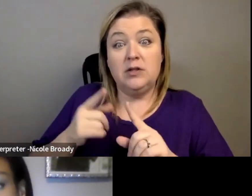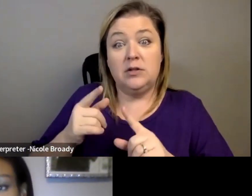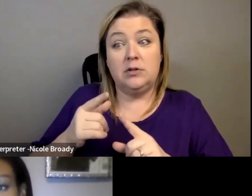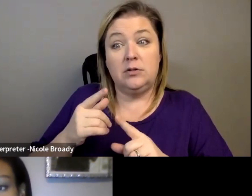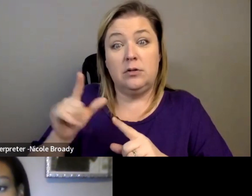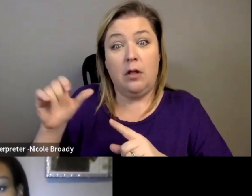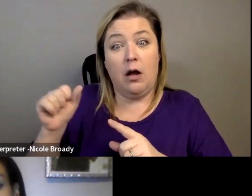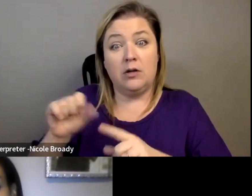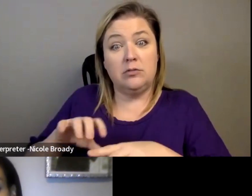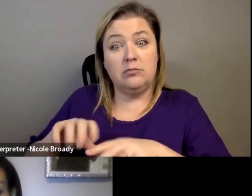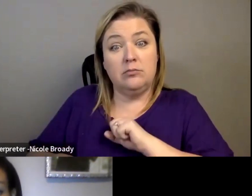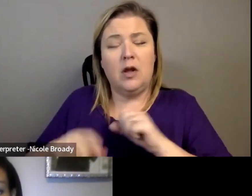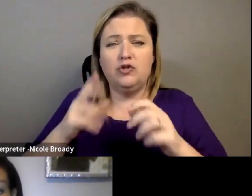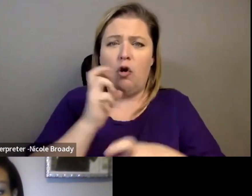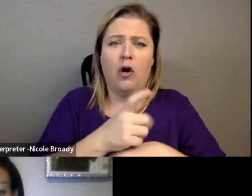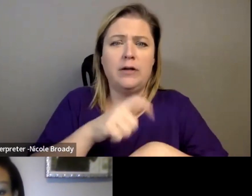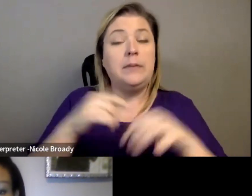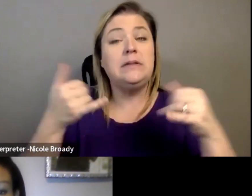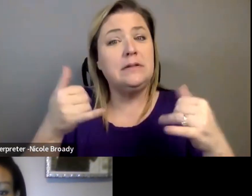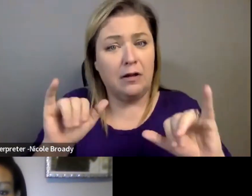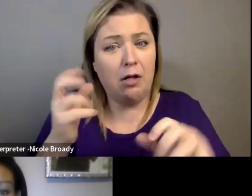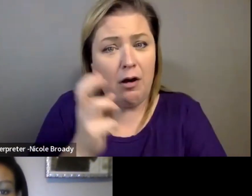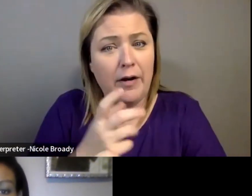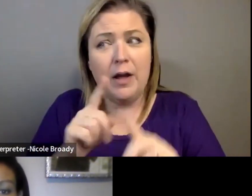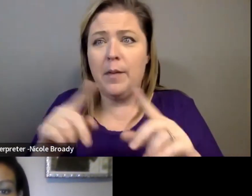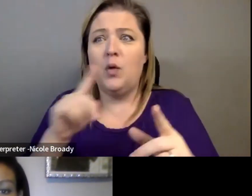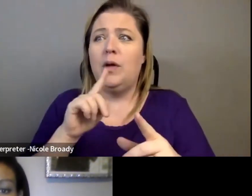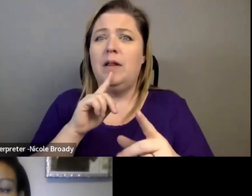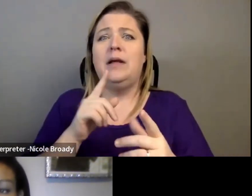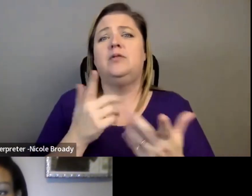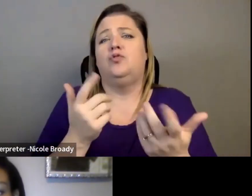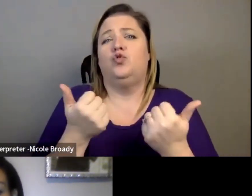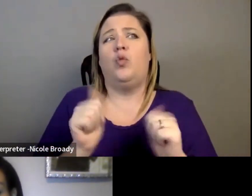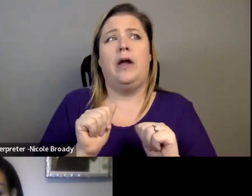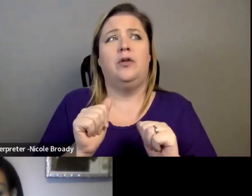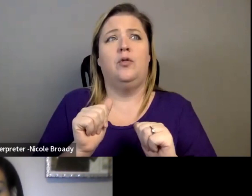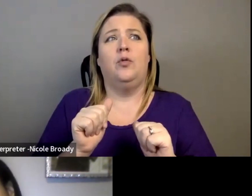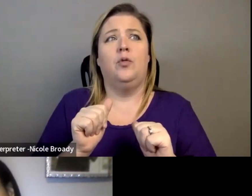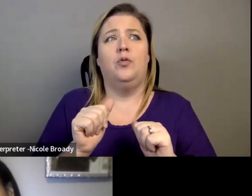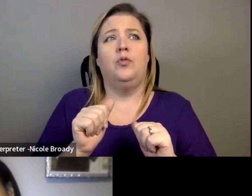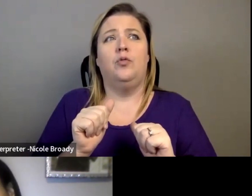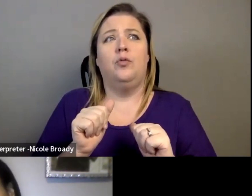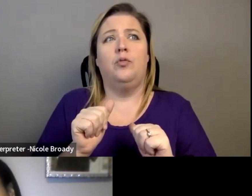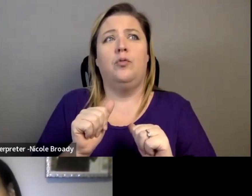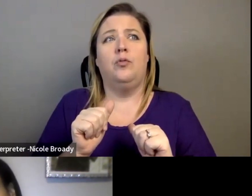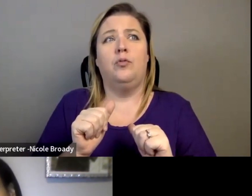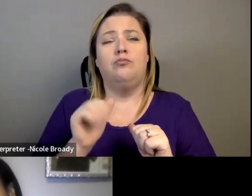still is, but it was mostly just trying to remind them that each day that we were getting, and